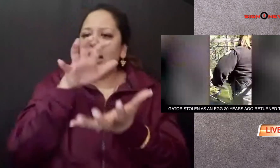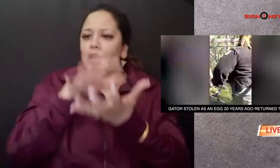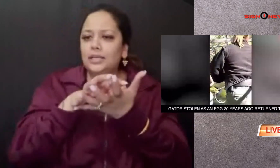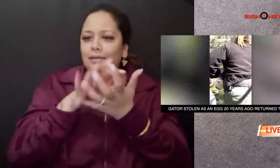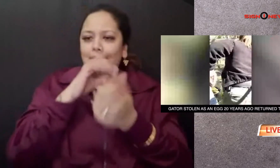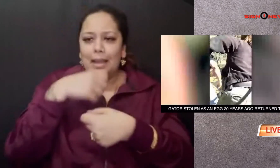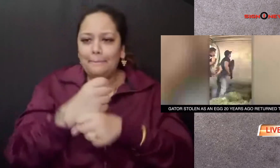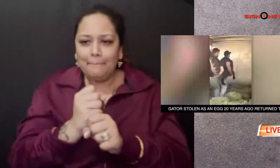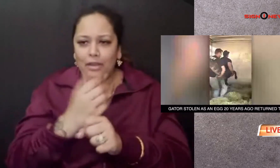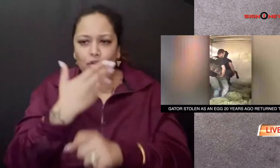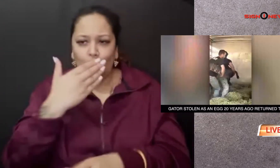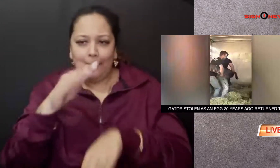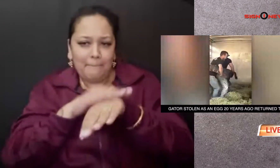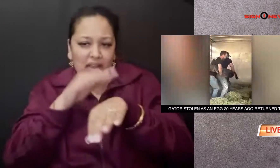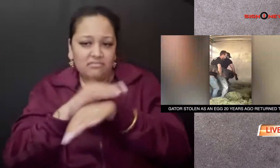make good pets y'all.